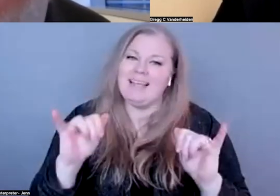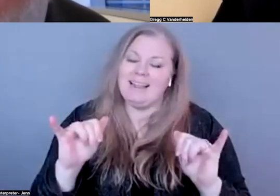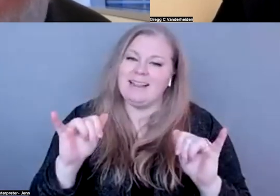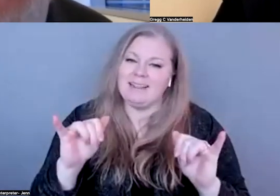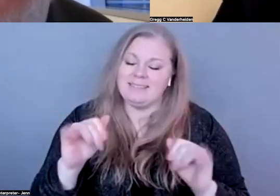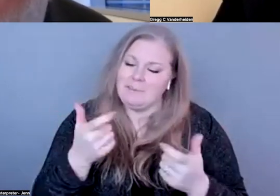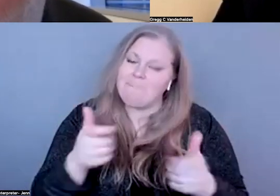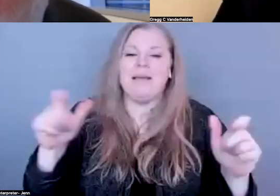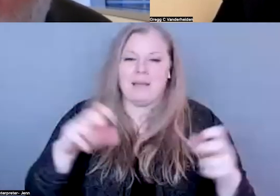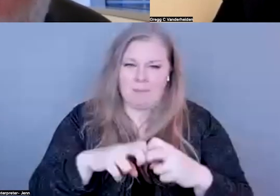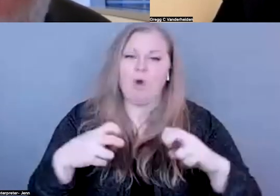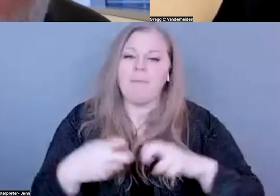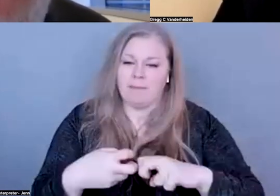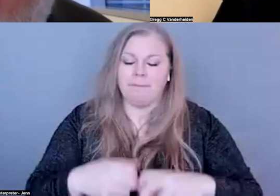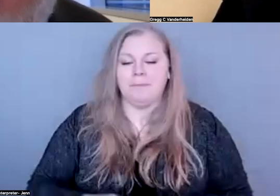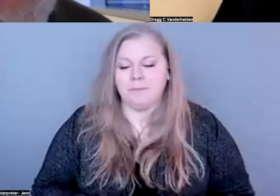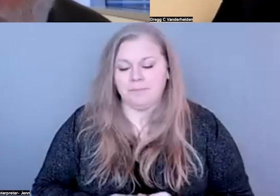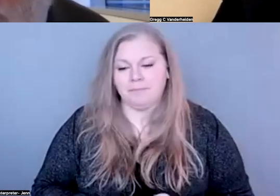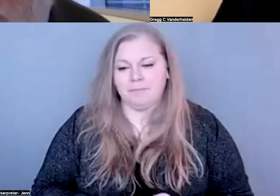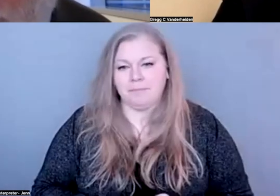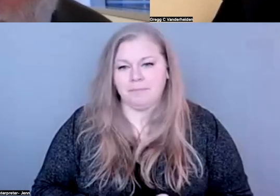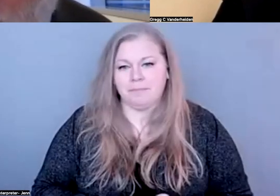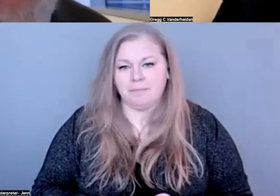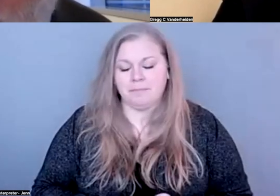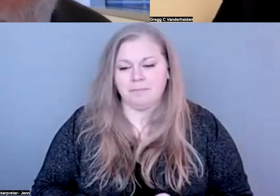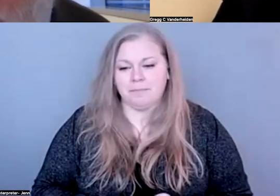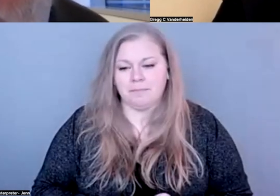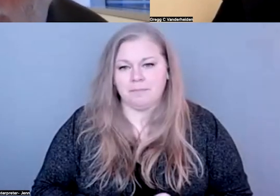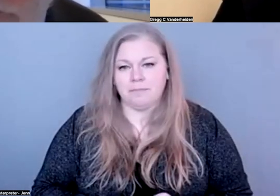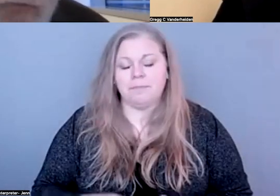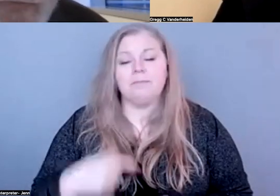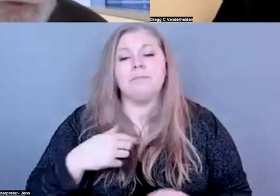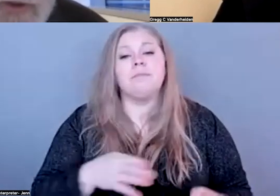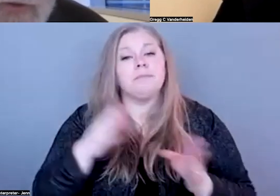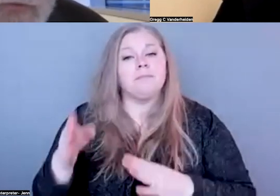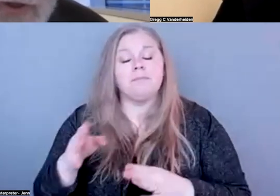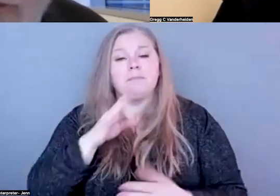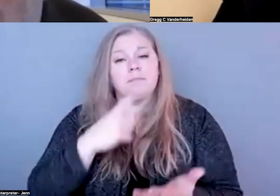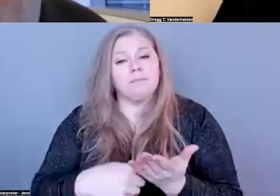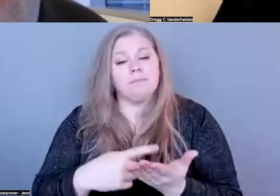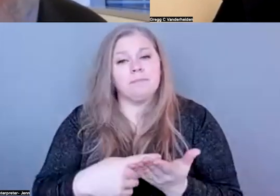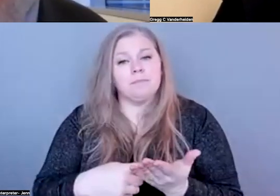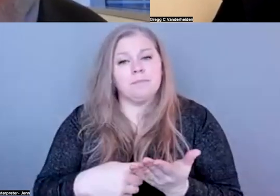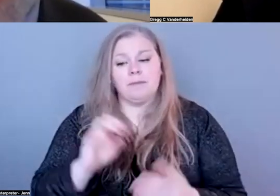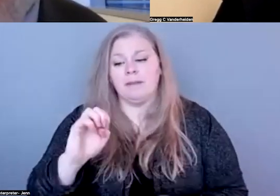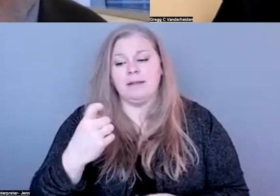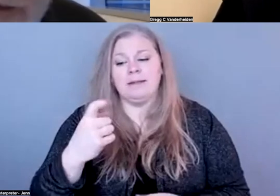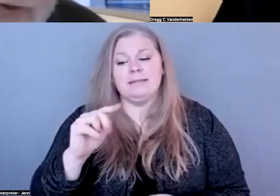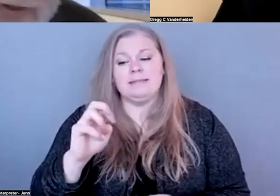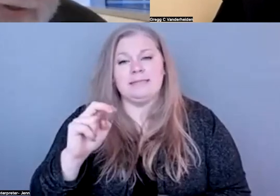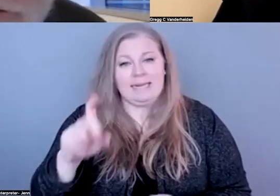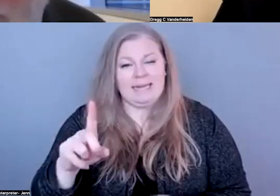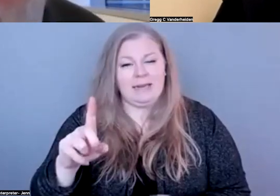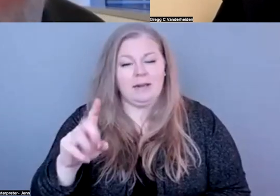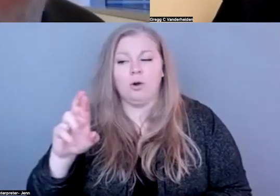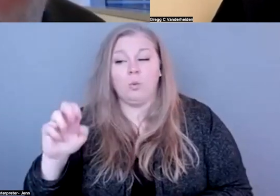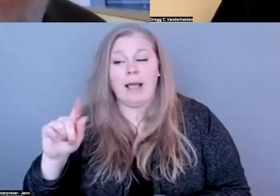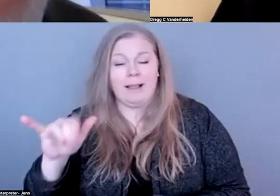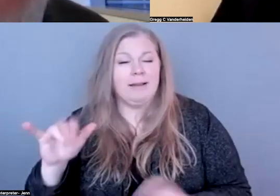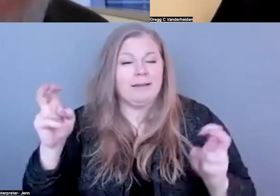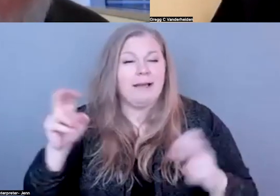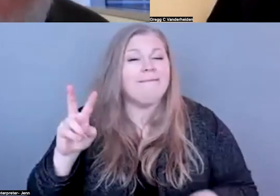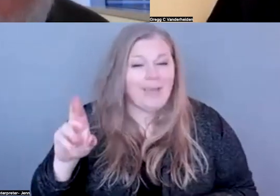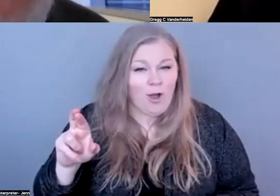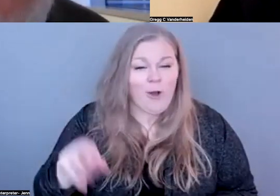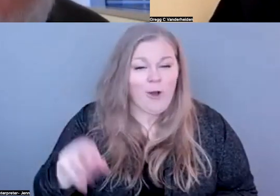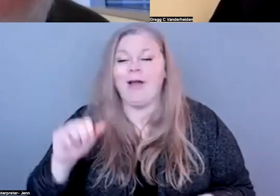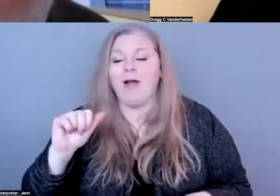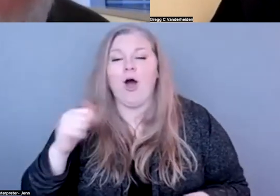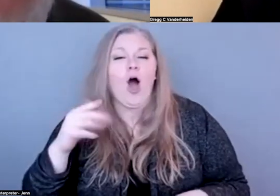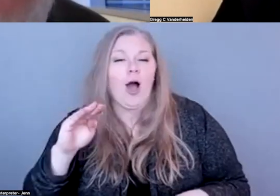We went on to look at extended reality, virtual reality, and augmented reality. Jaron Lanier